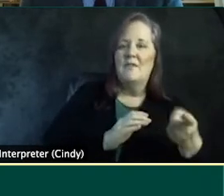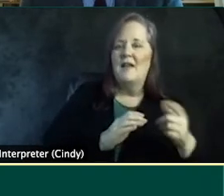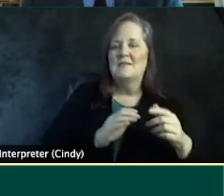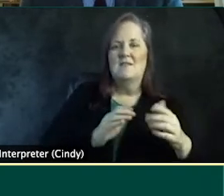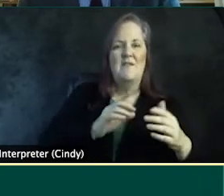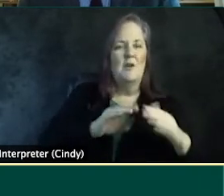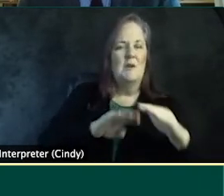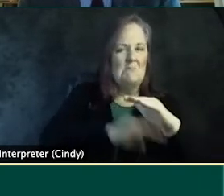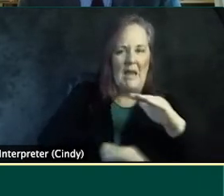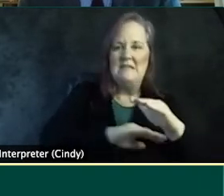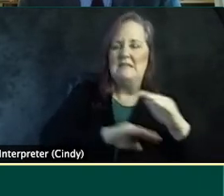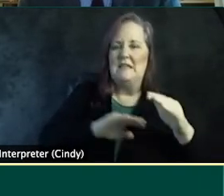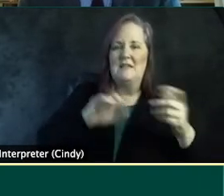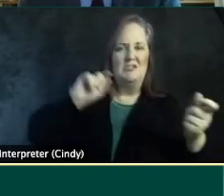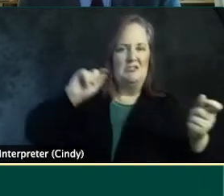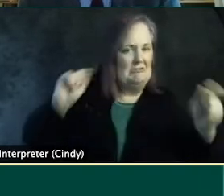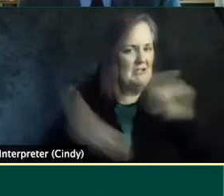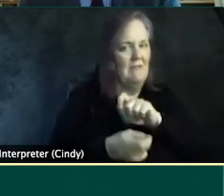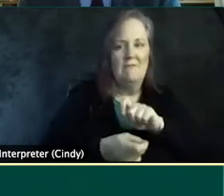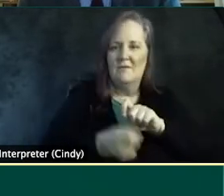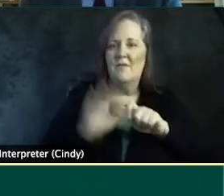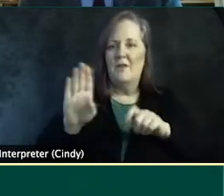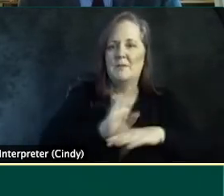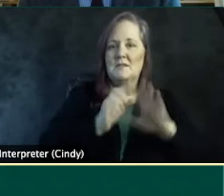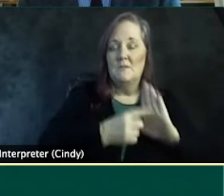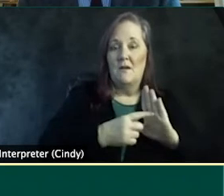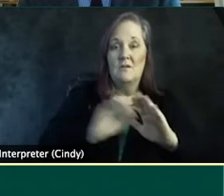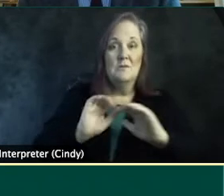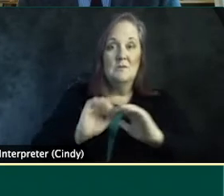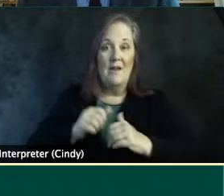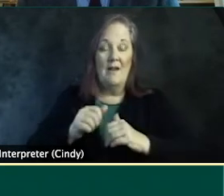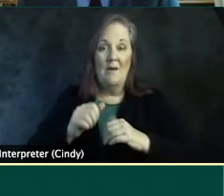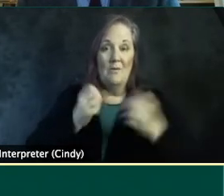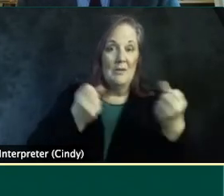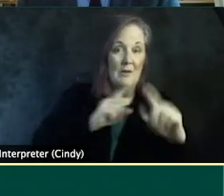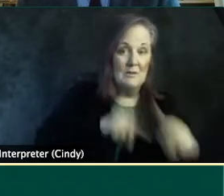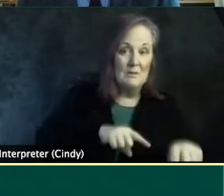for each hour a driver spends driving. But that would not take into account time